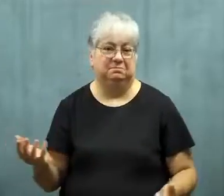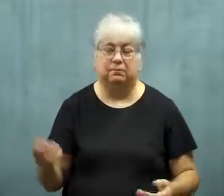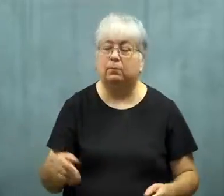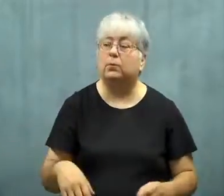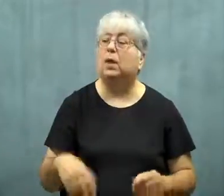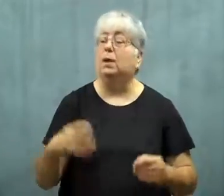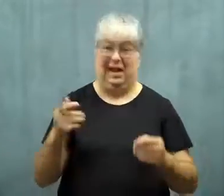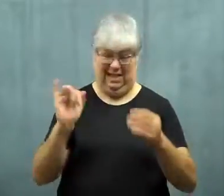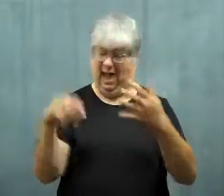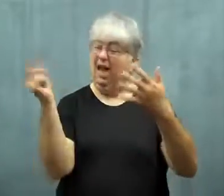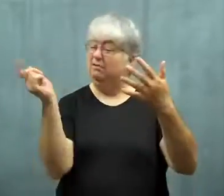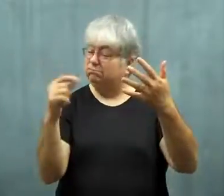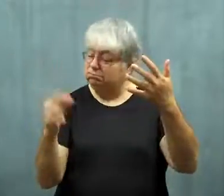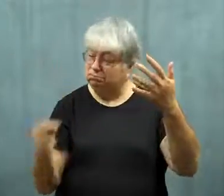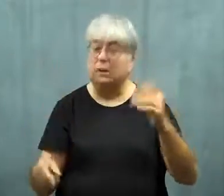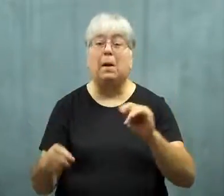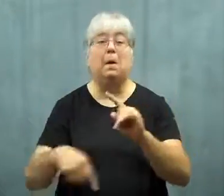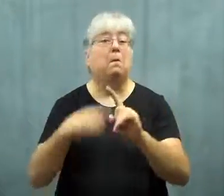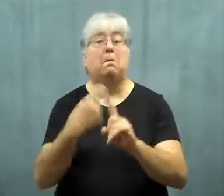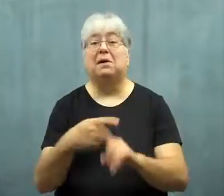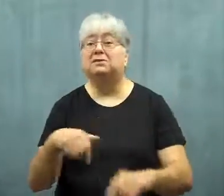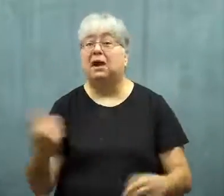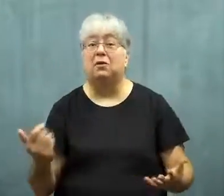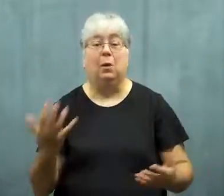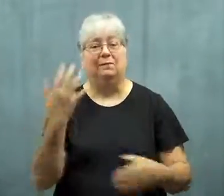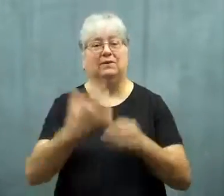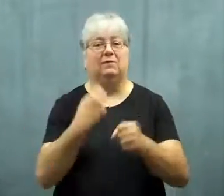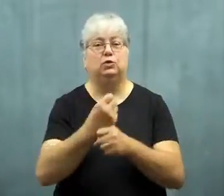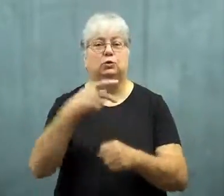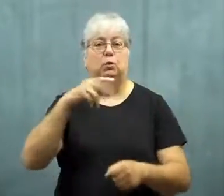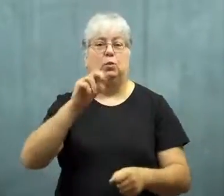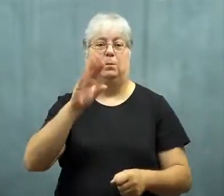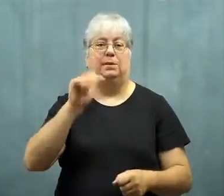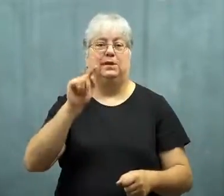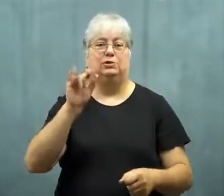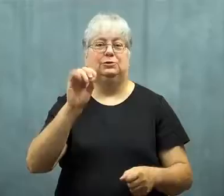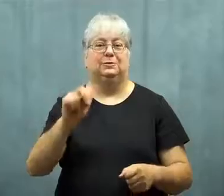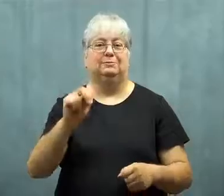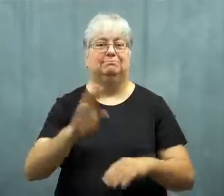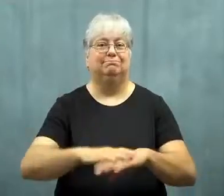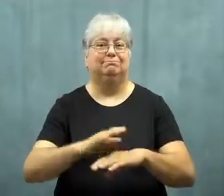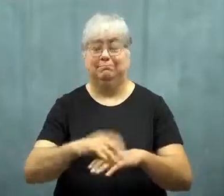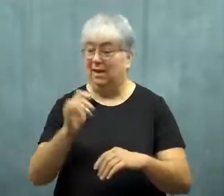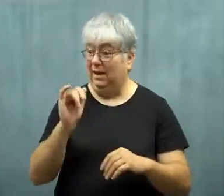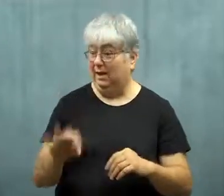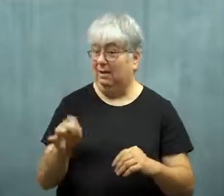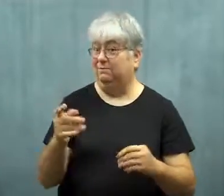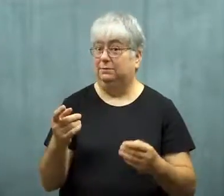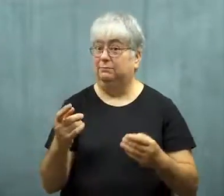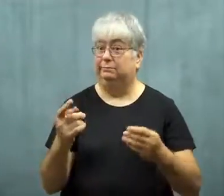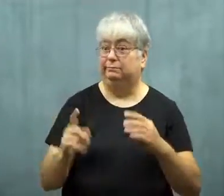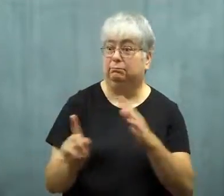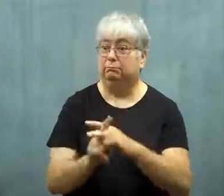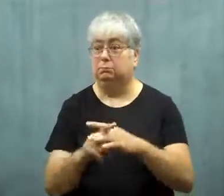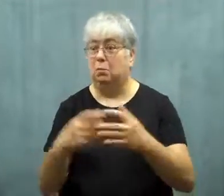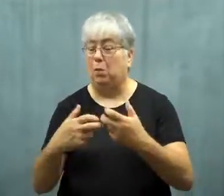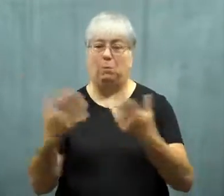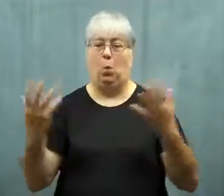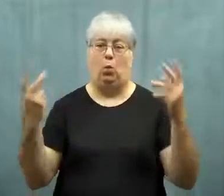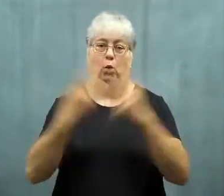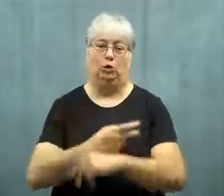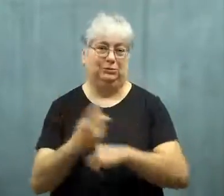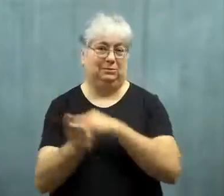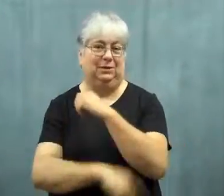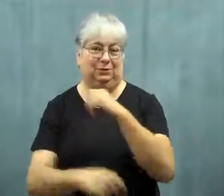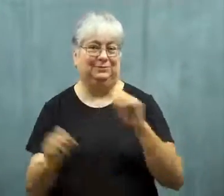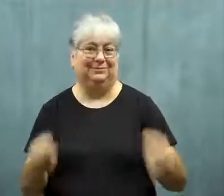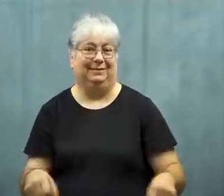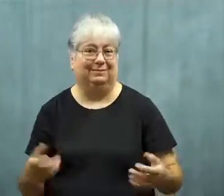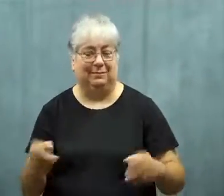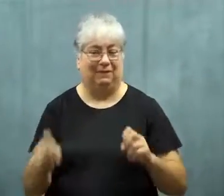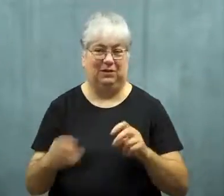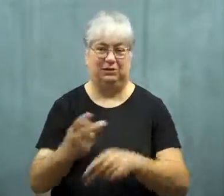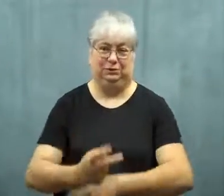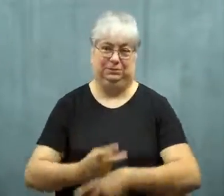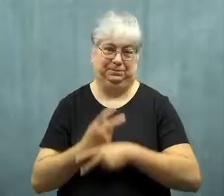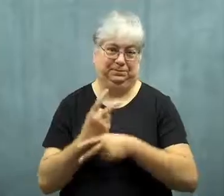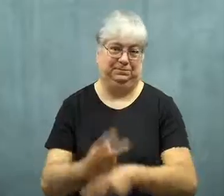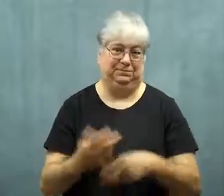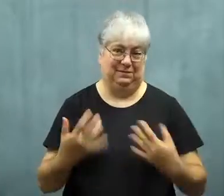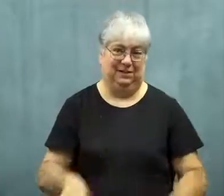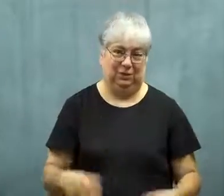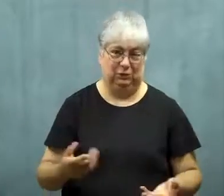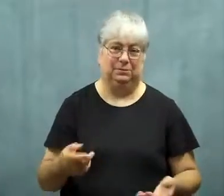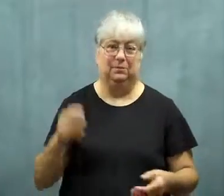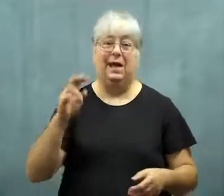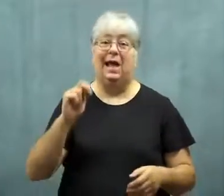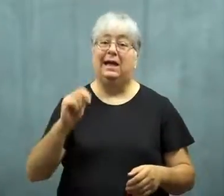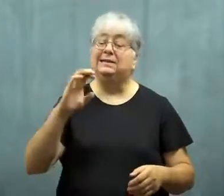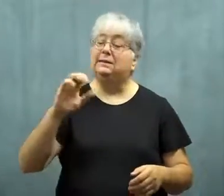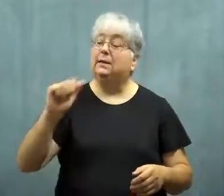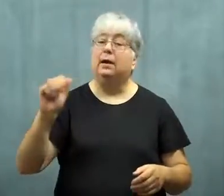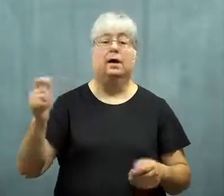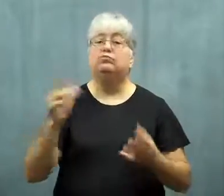In addition to all that, Penn State is to serve 5 years probation.